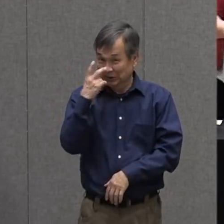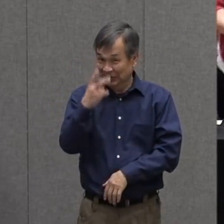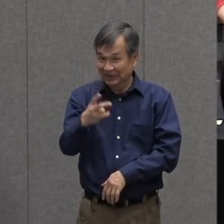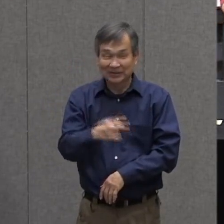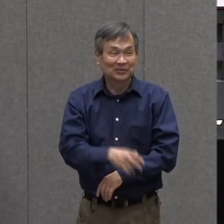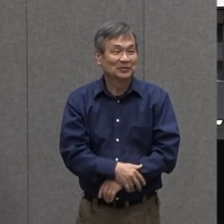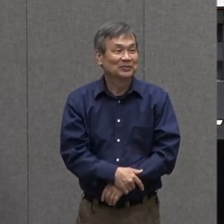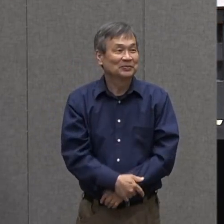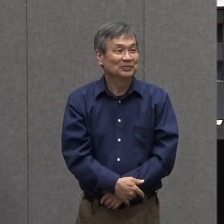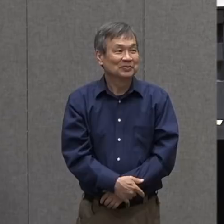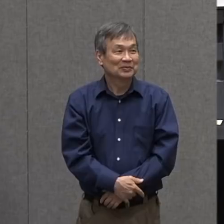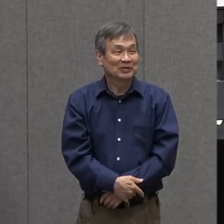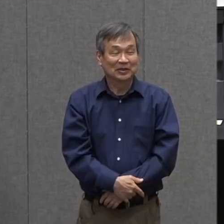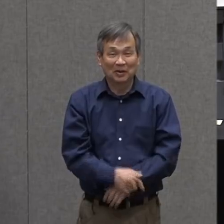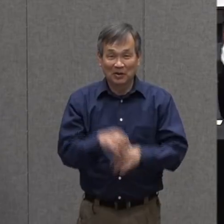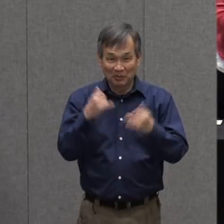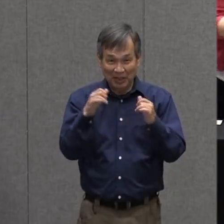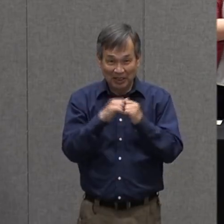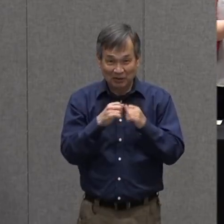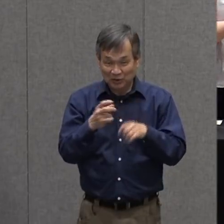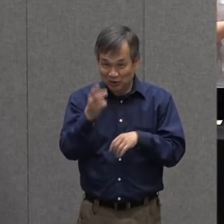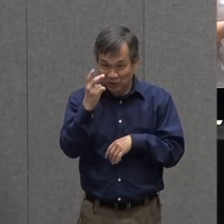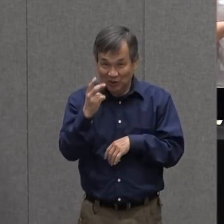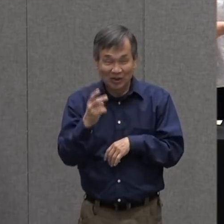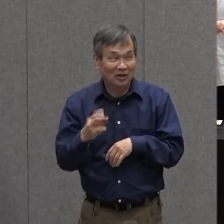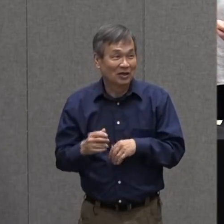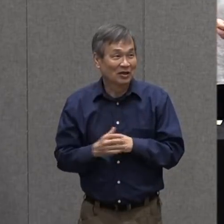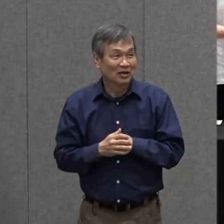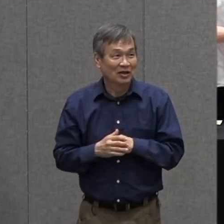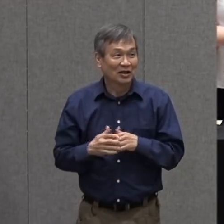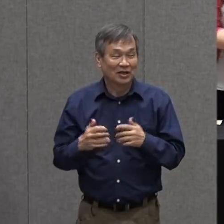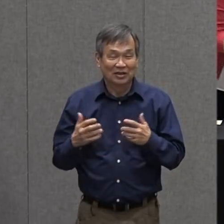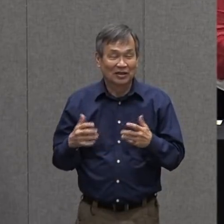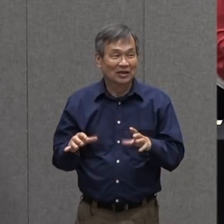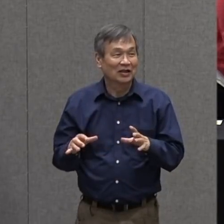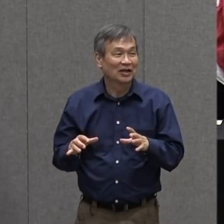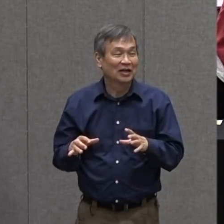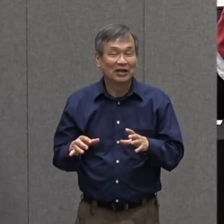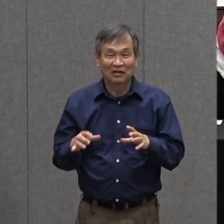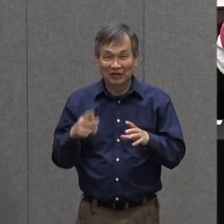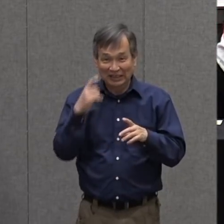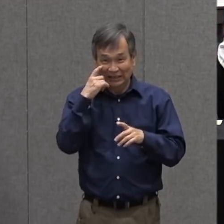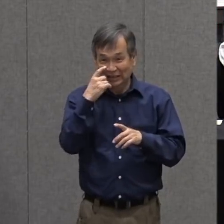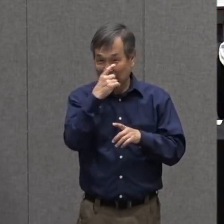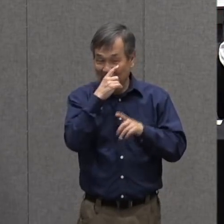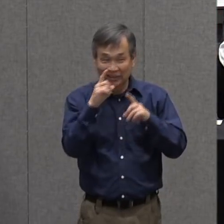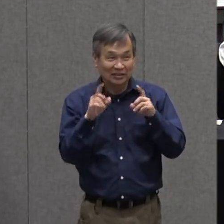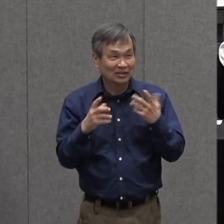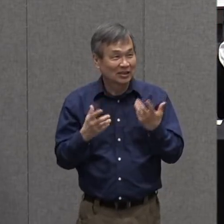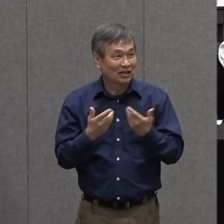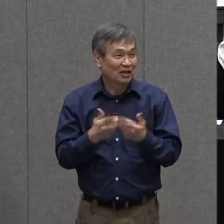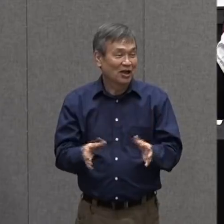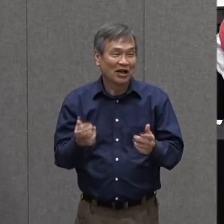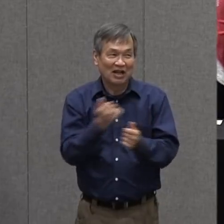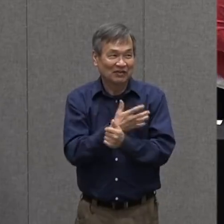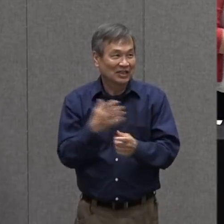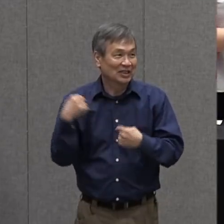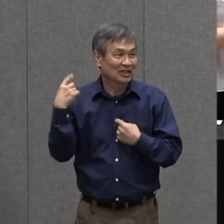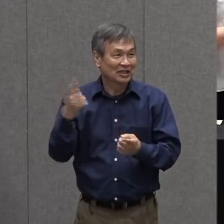playing with two dice because if I did roll Snake Eyes then I'd be up a creek, right? and there's all those points I'm finally on the board.